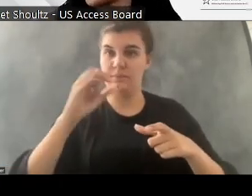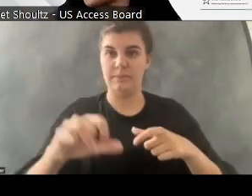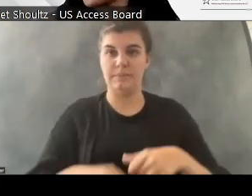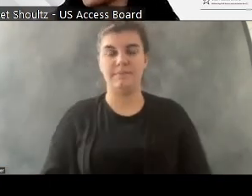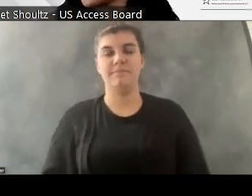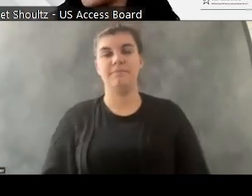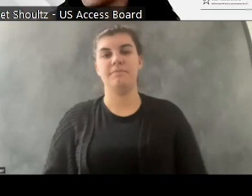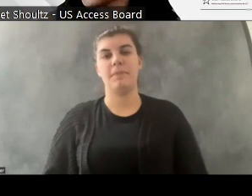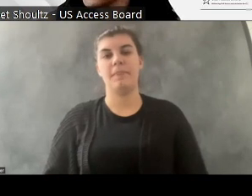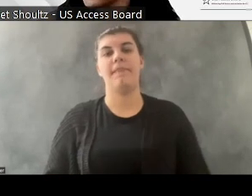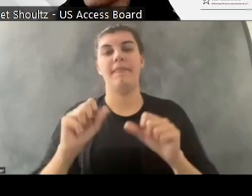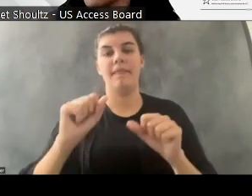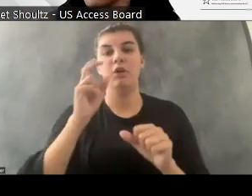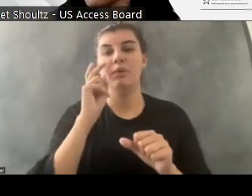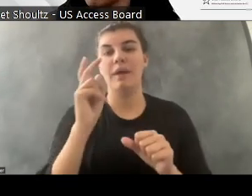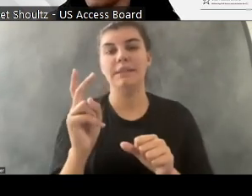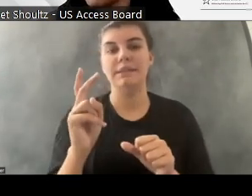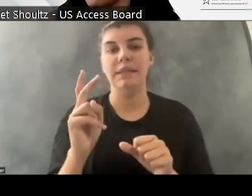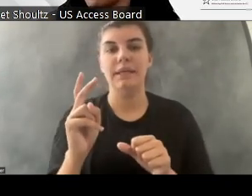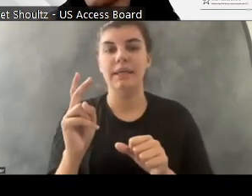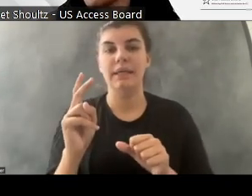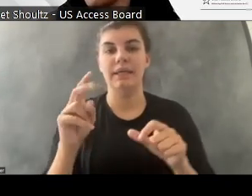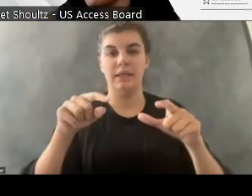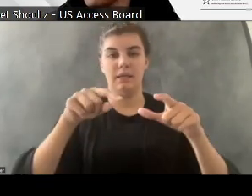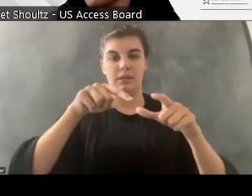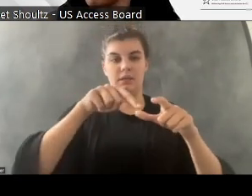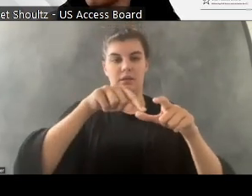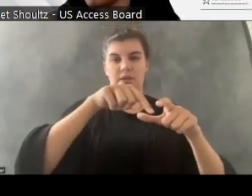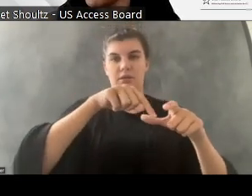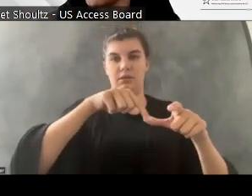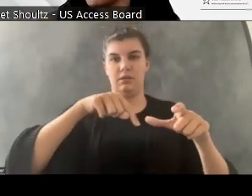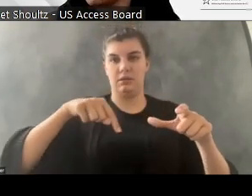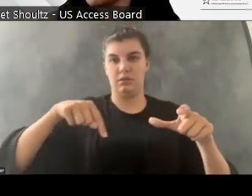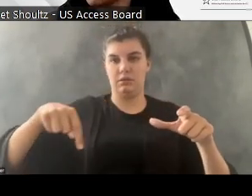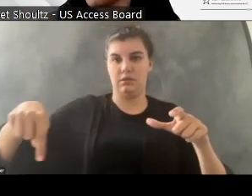looks like. So you can see along the circulatory roadway and where